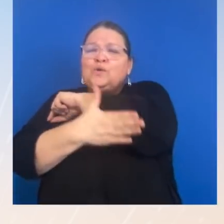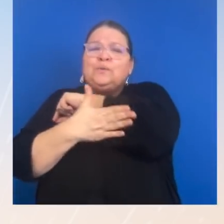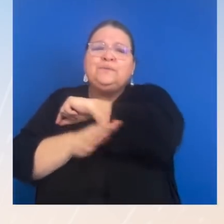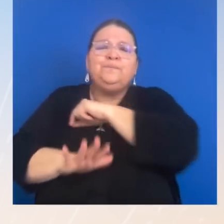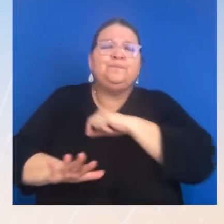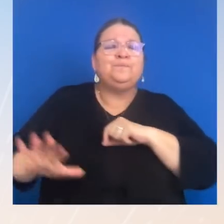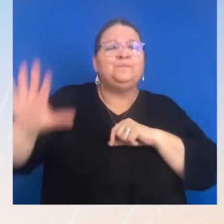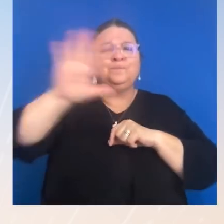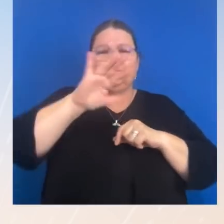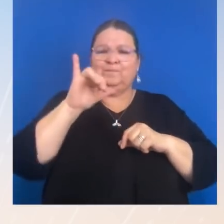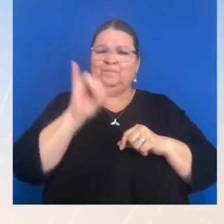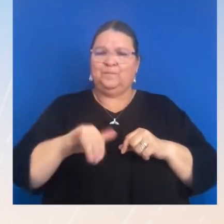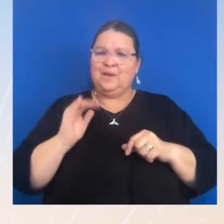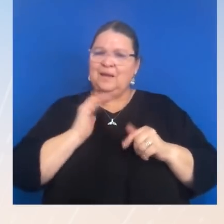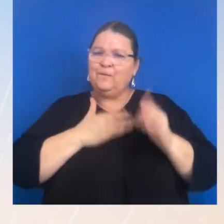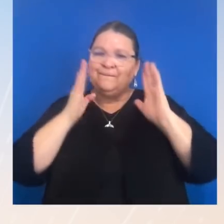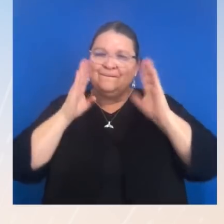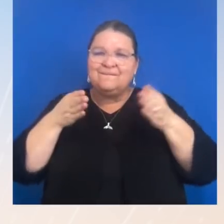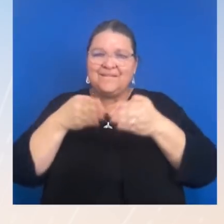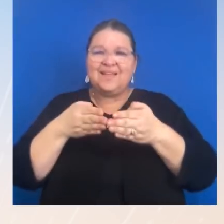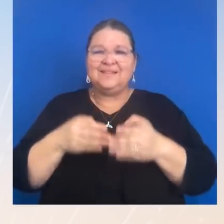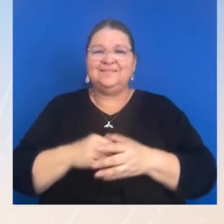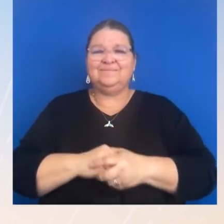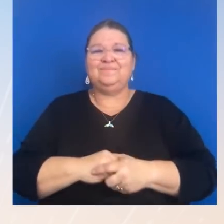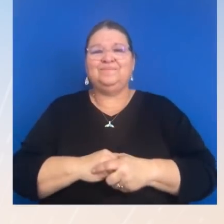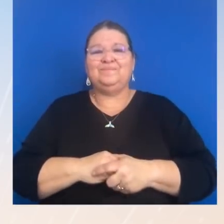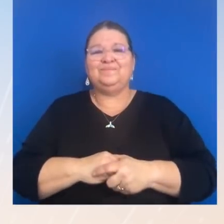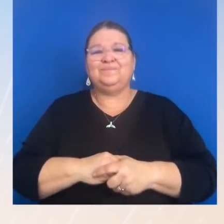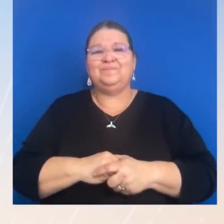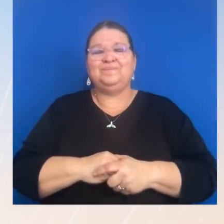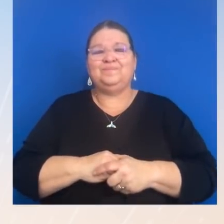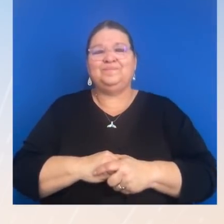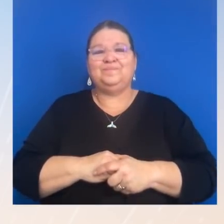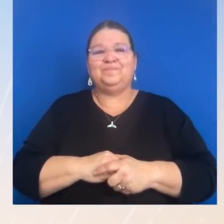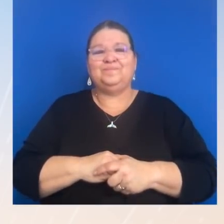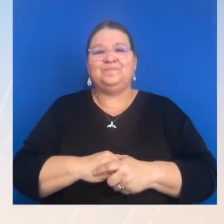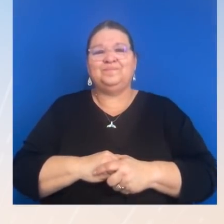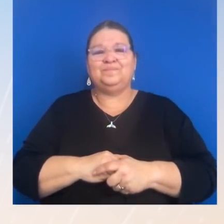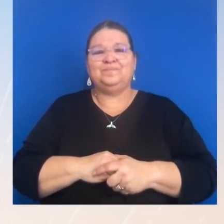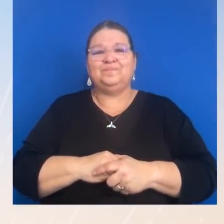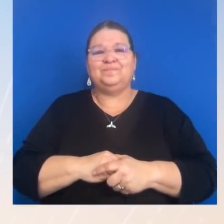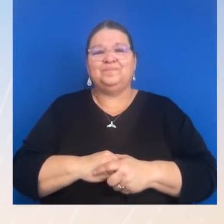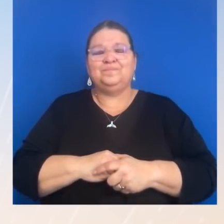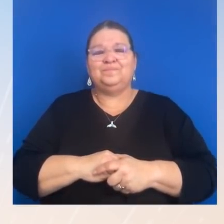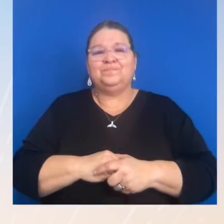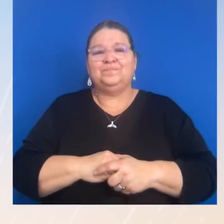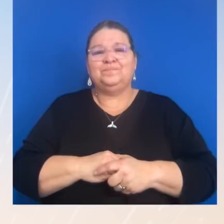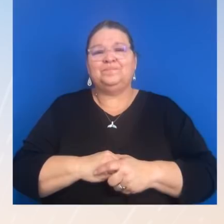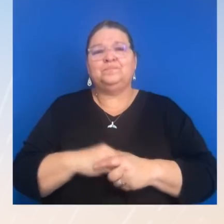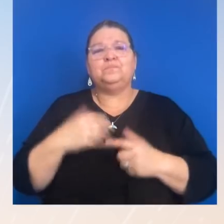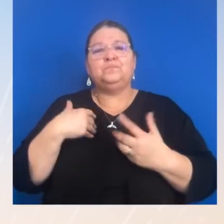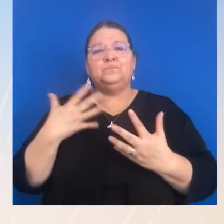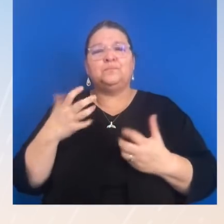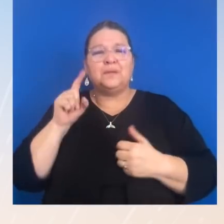Go ahead. >> The Press: Thanks, Jen. I wanted to follow up on something you said earlier about how the U.S. is supporting the diplomatic talks between Ukraine and Russia.